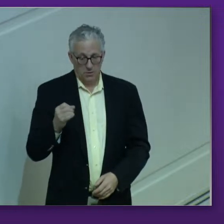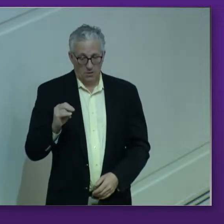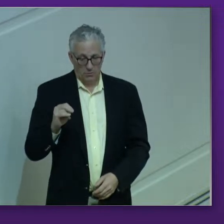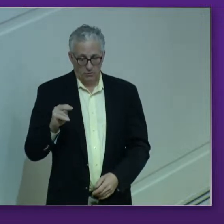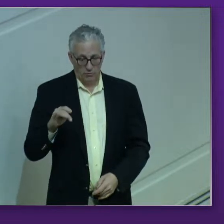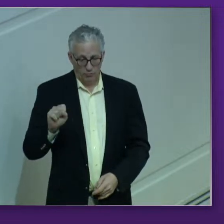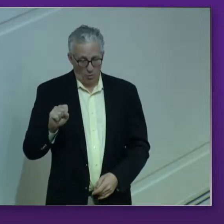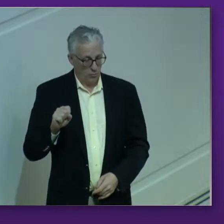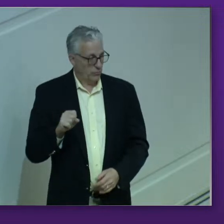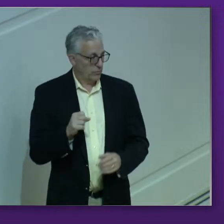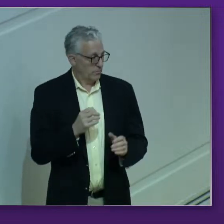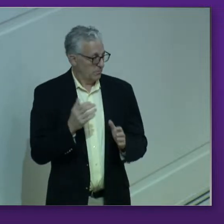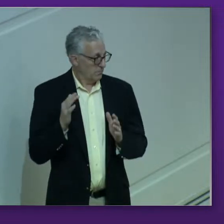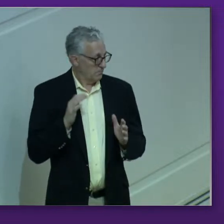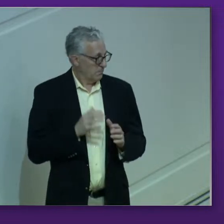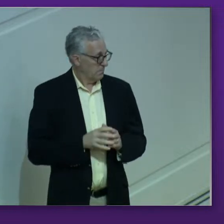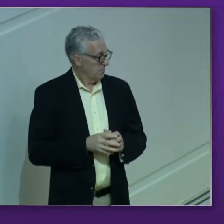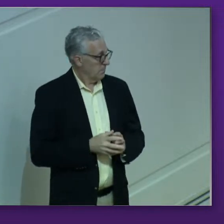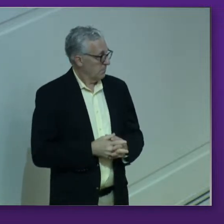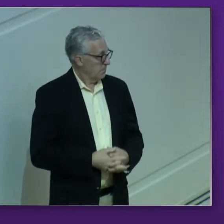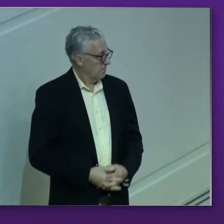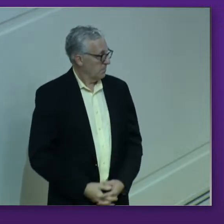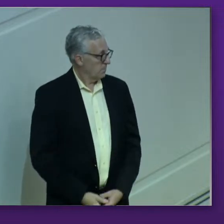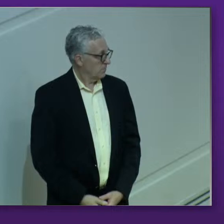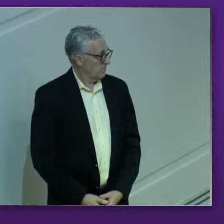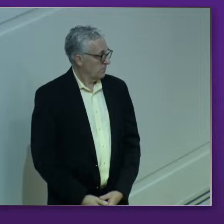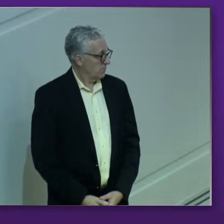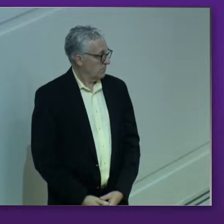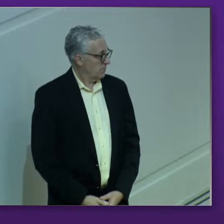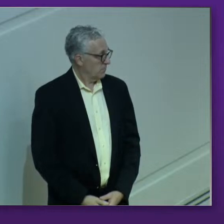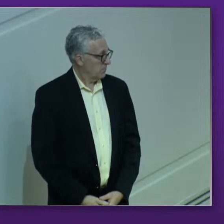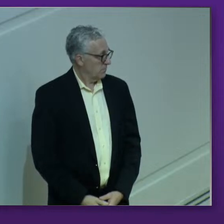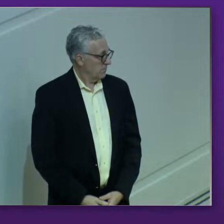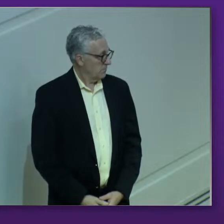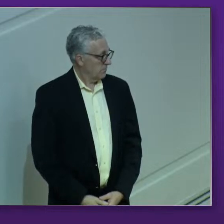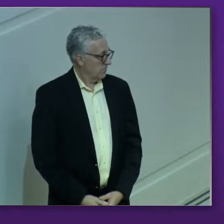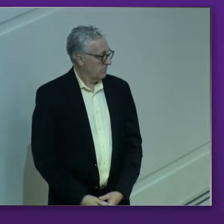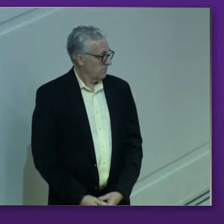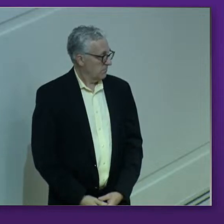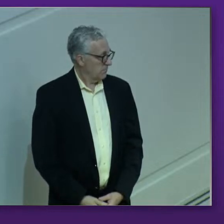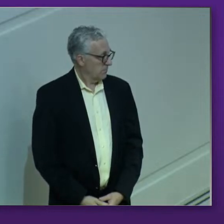HOWARD. IT IS MY PLEASURE TO INVITE PROF